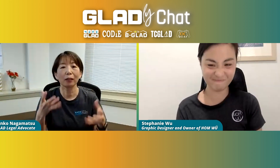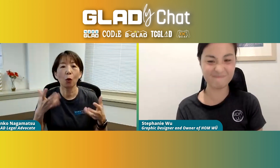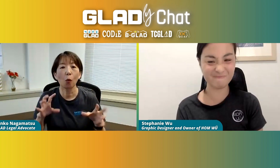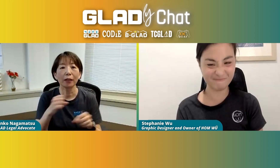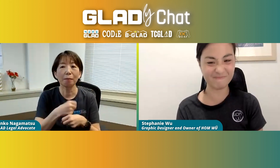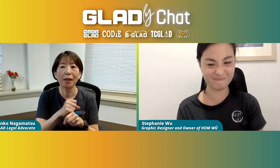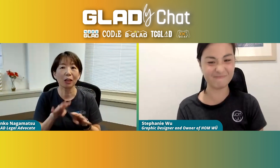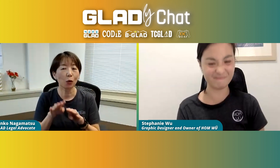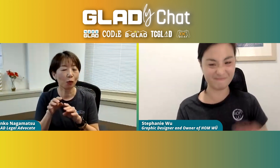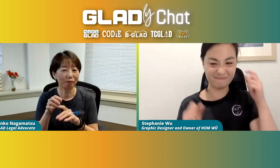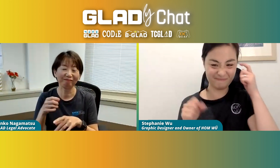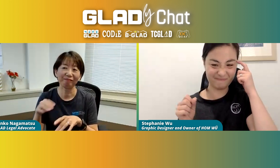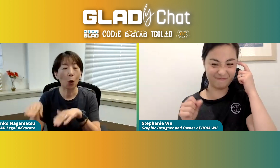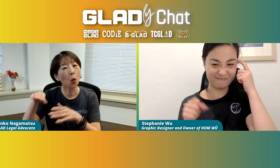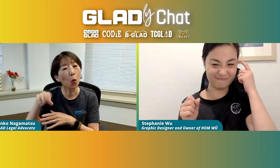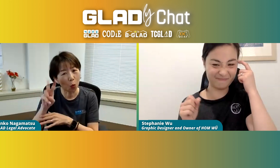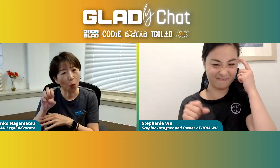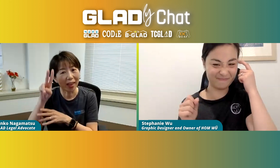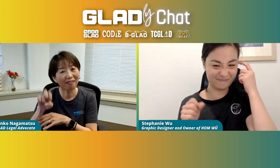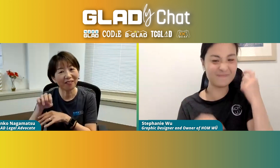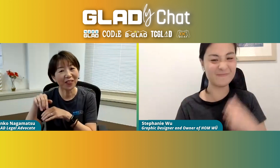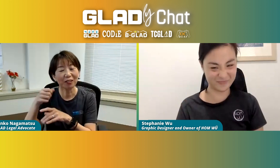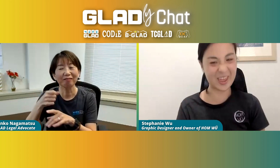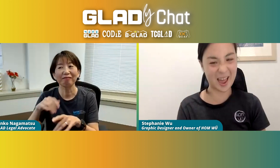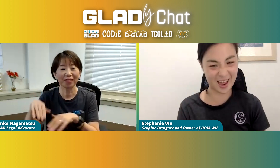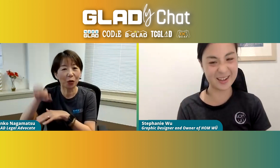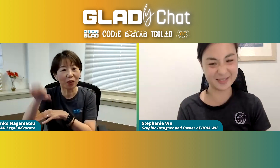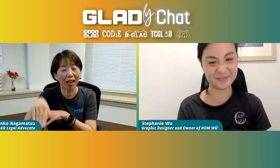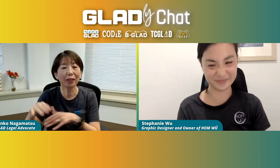they don’t want to make, like, waves. STEPHANIE: Yes, yes.